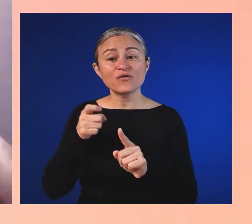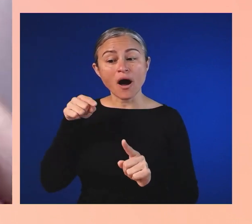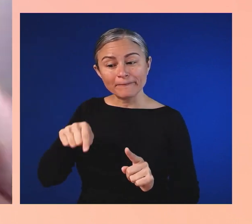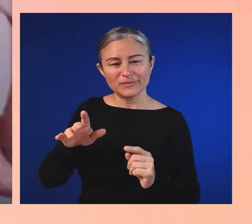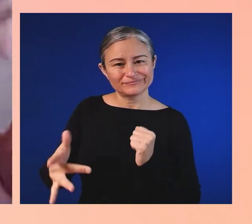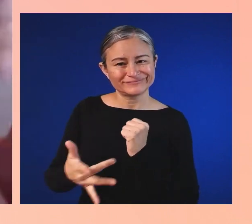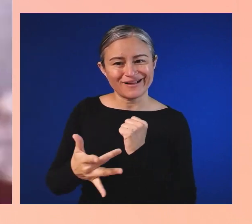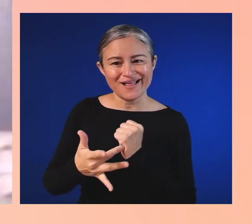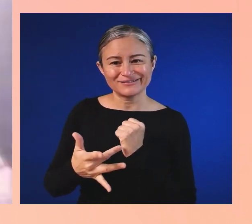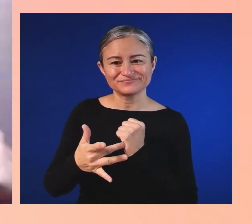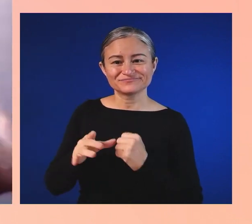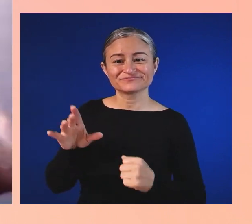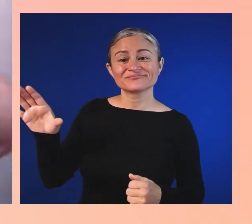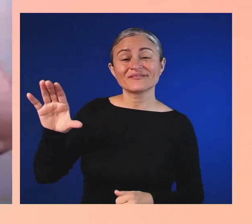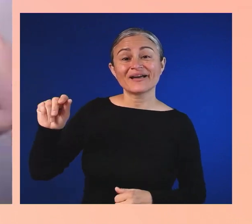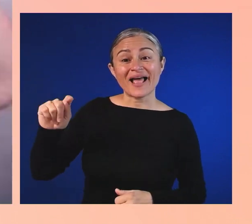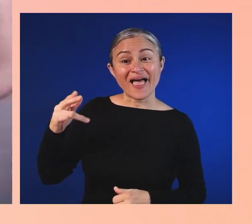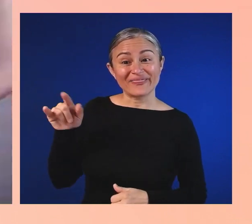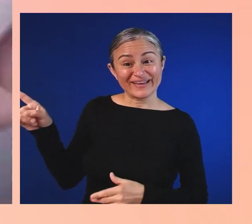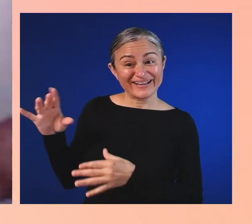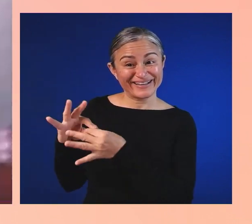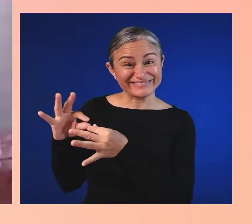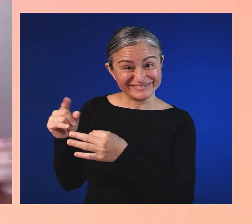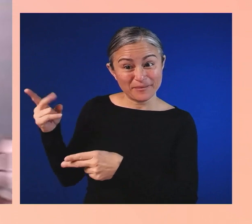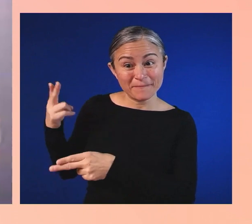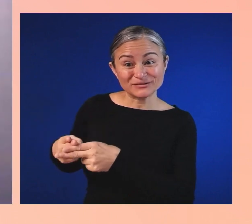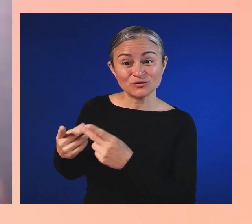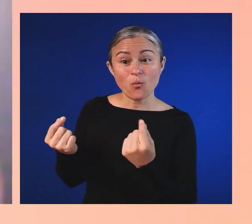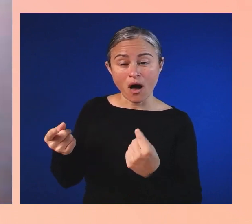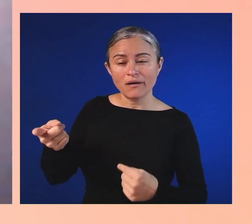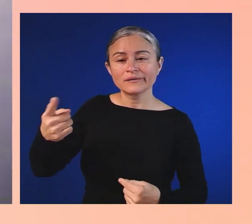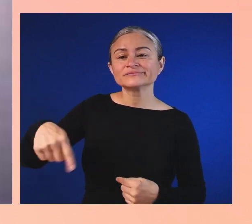the next step of transformation.